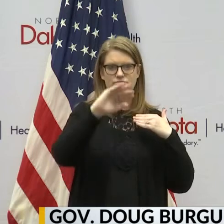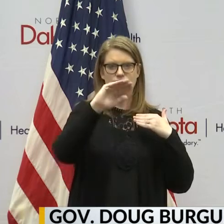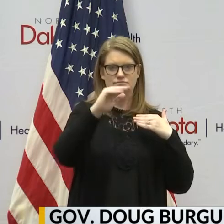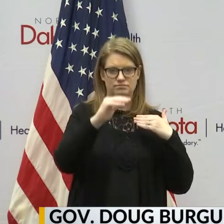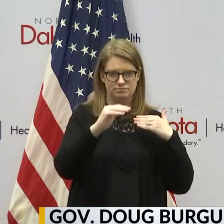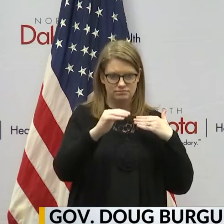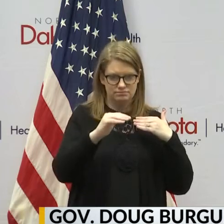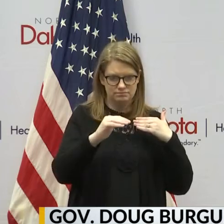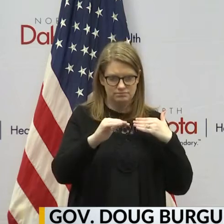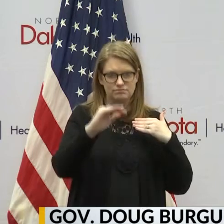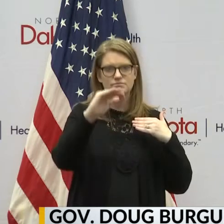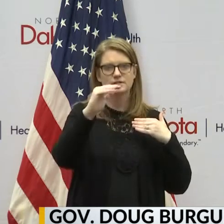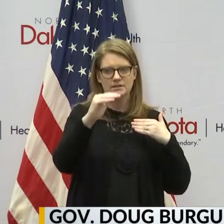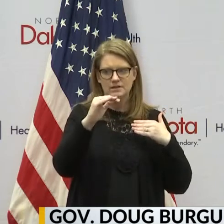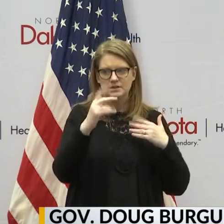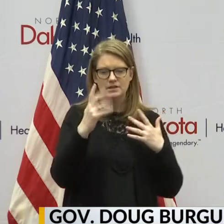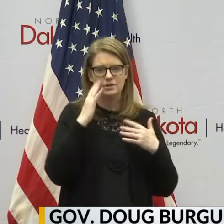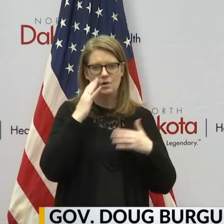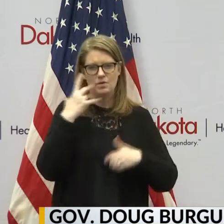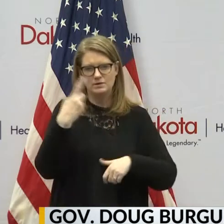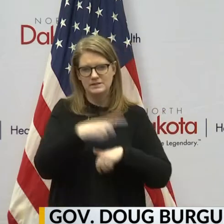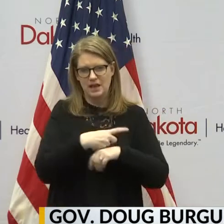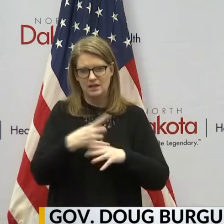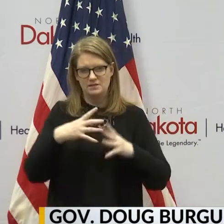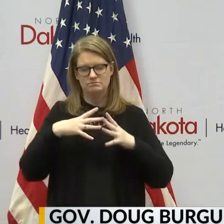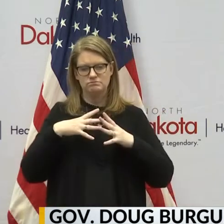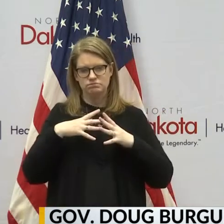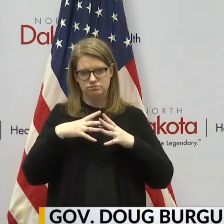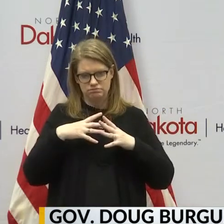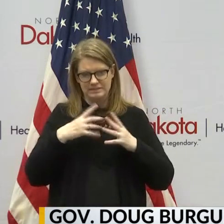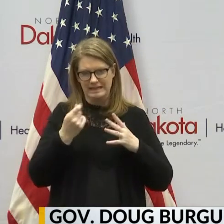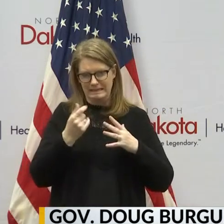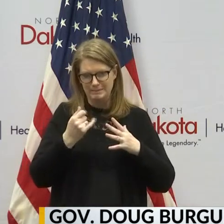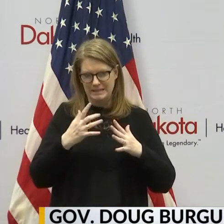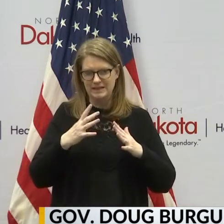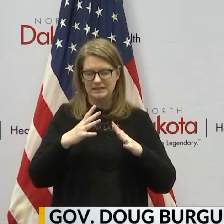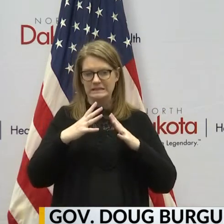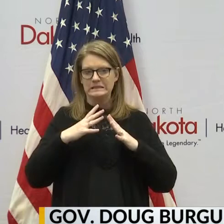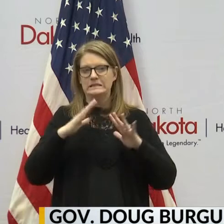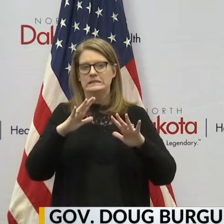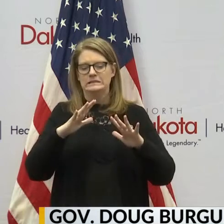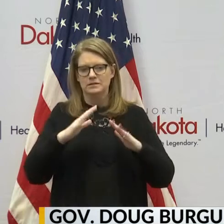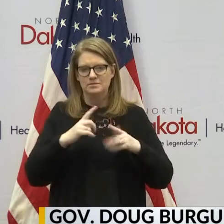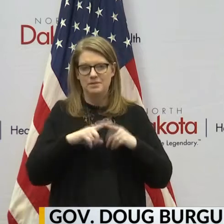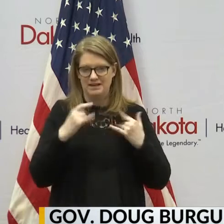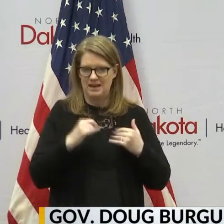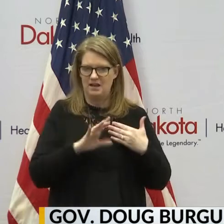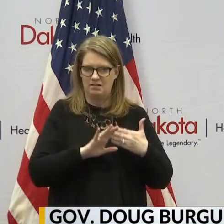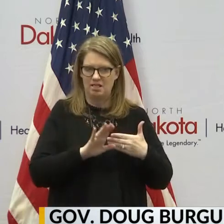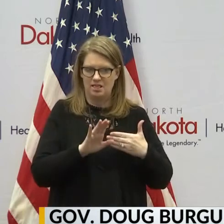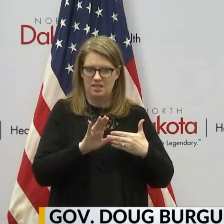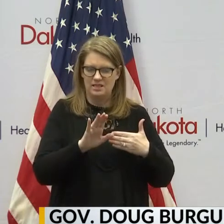TALKING ABOUT FOR SOME TIME WHERE WE WERE FLAT AT THE BEGINNING WITH A LITTLE BIT OF A SPY, FLAT AGAIN IN THOSE DAYS.